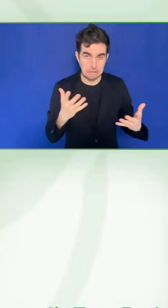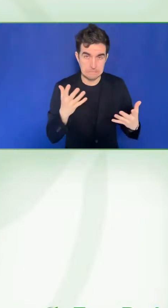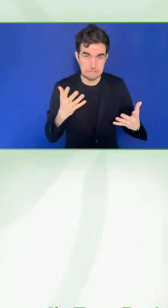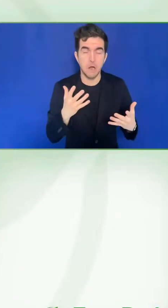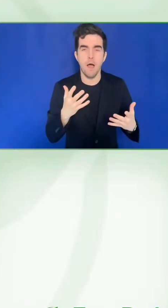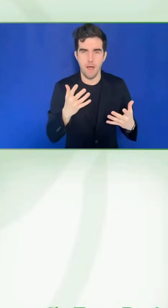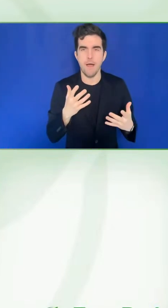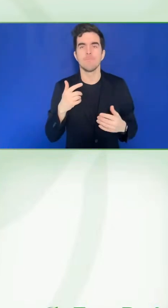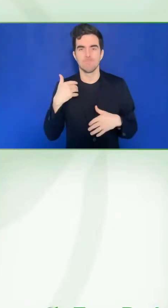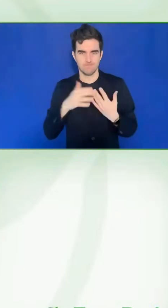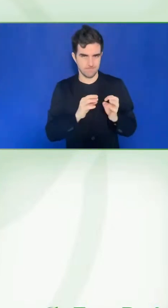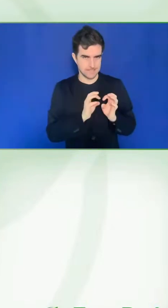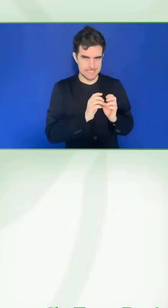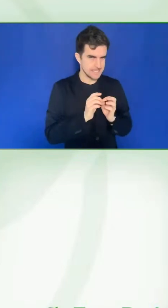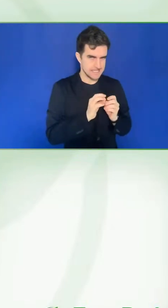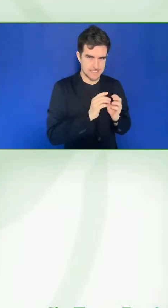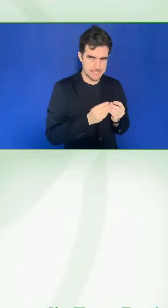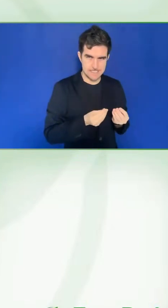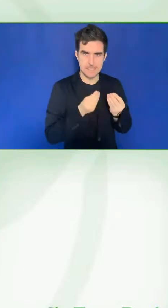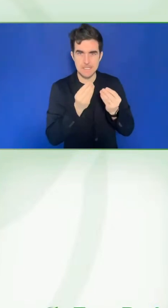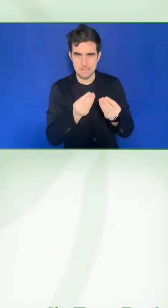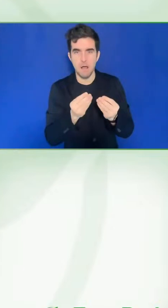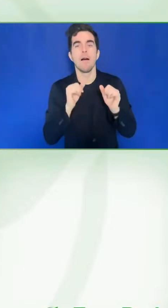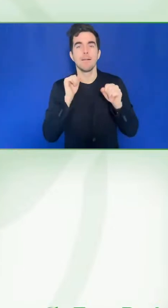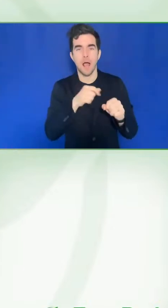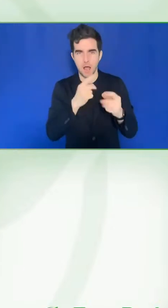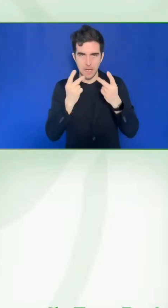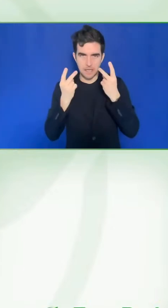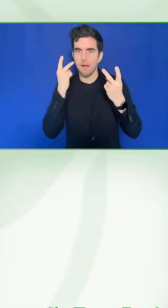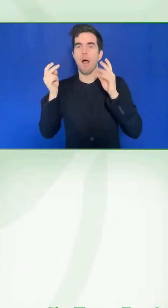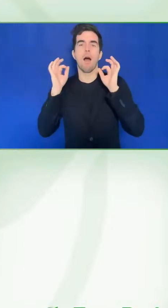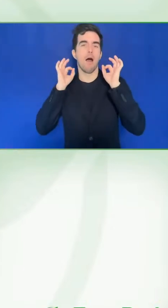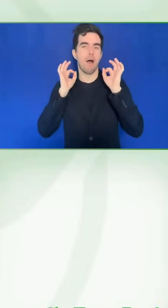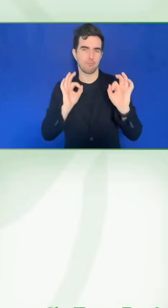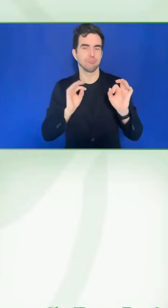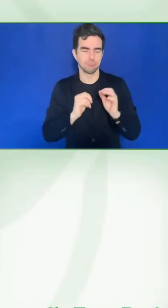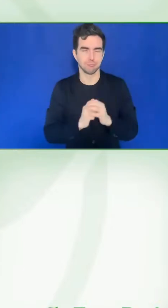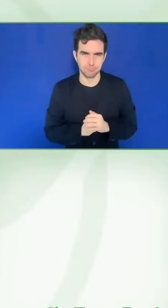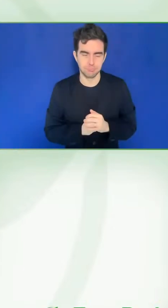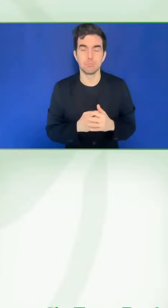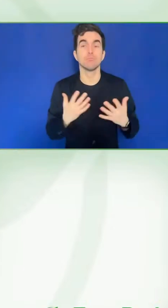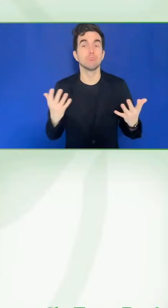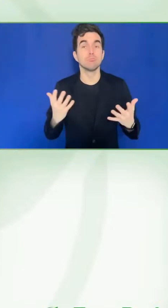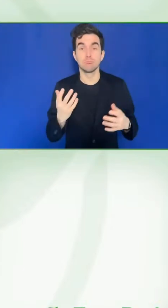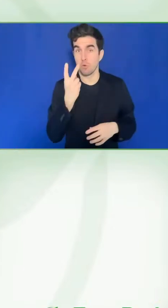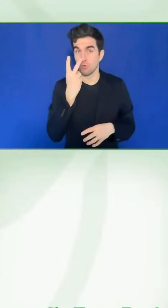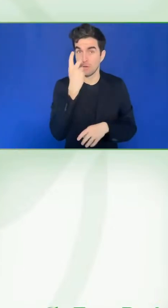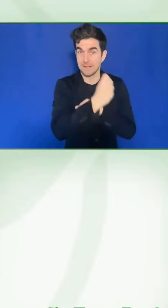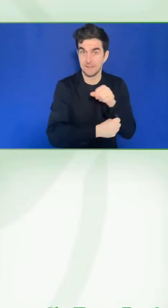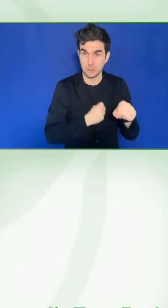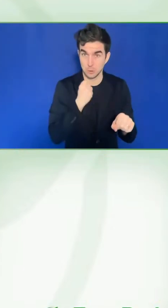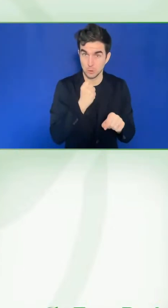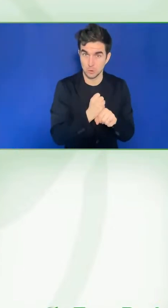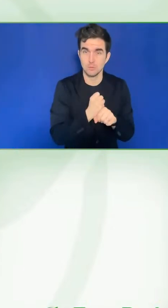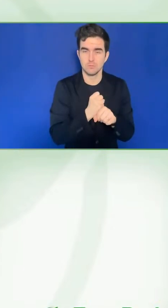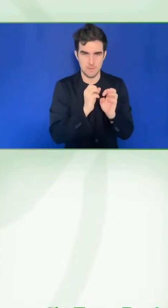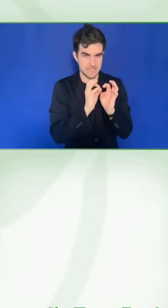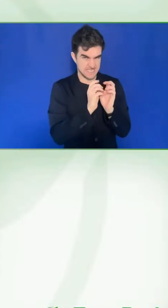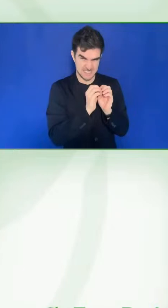build on those relationships. I realise, I'm extremely privileged to enjoy the level of mobility and flex ability, but